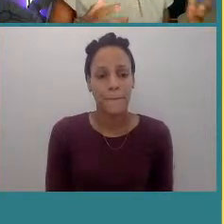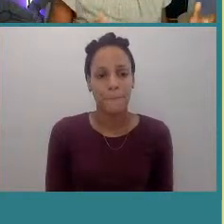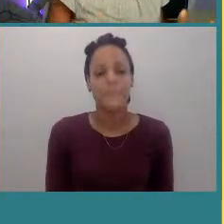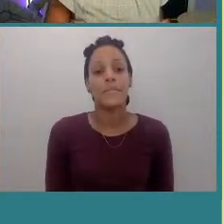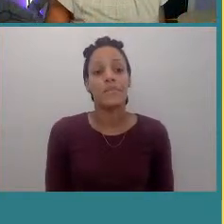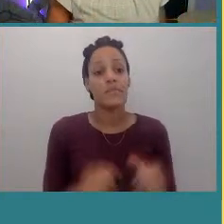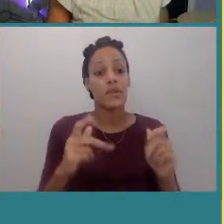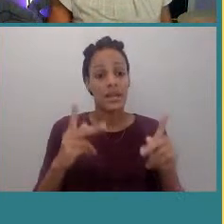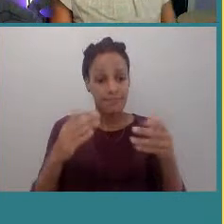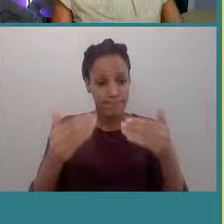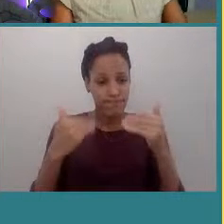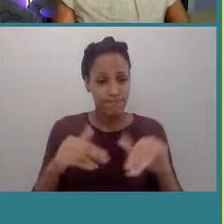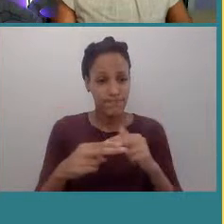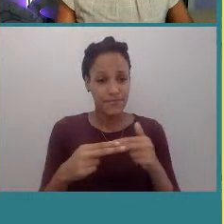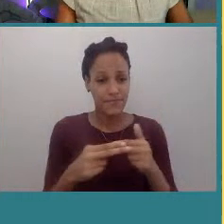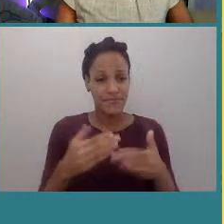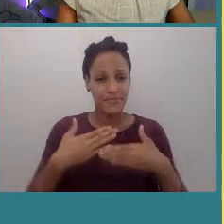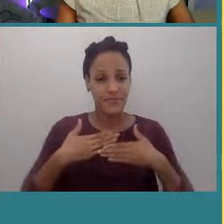Next slide.